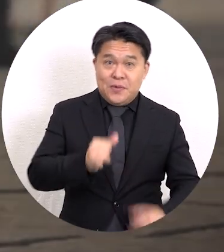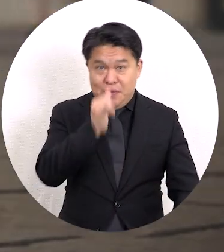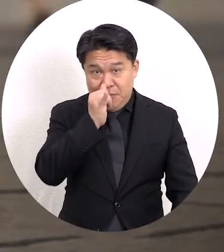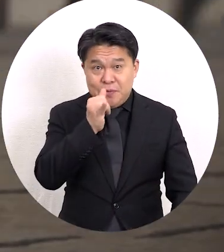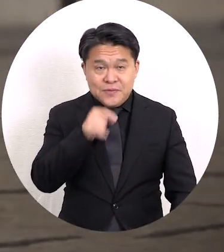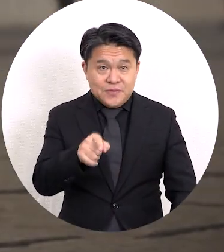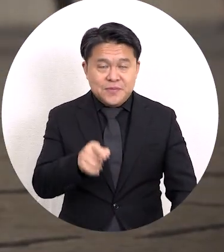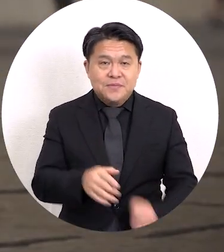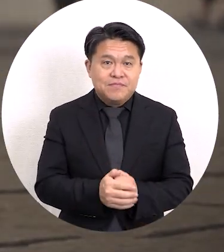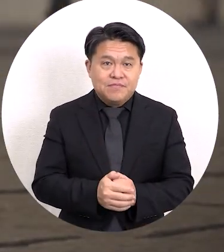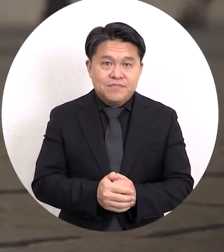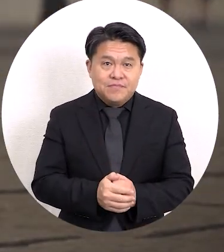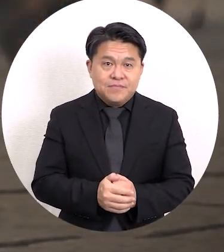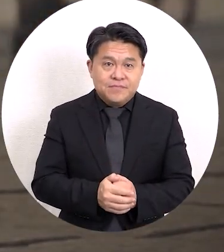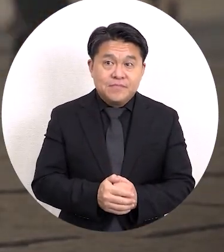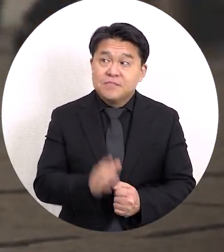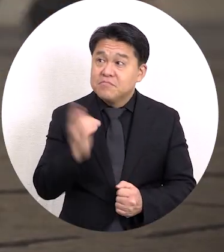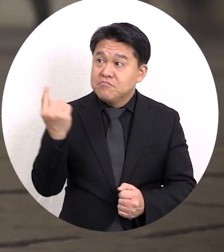this idea isn’t entirely far-fetched.